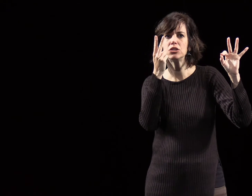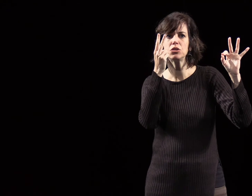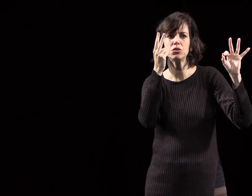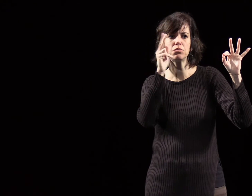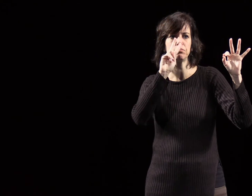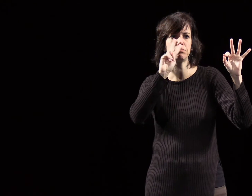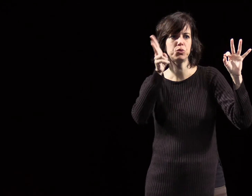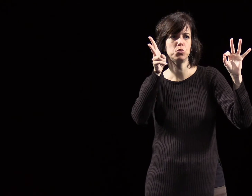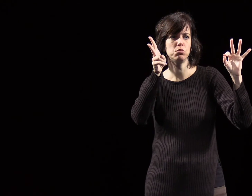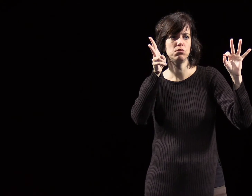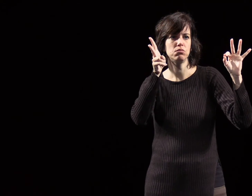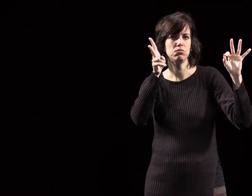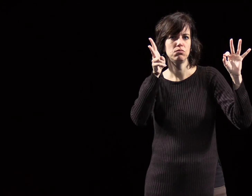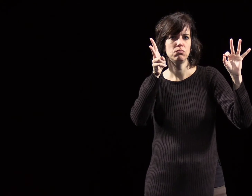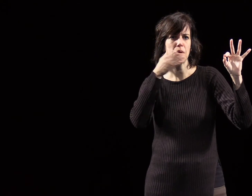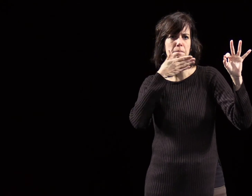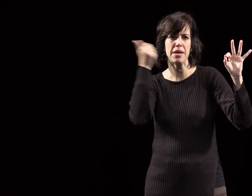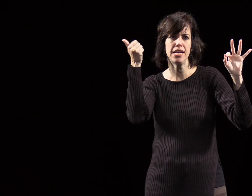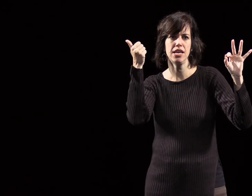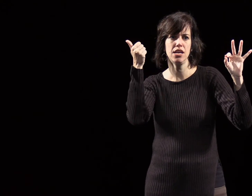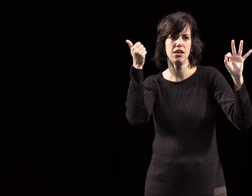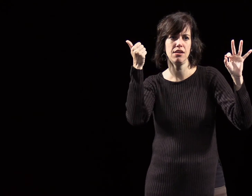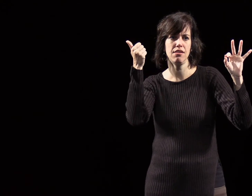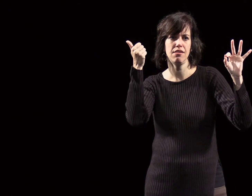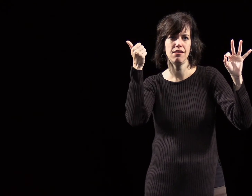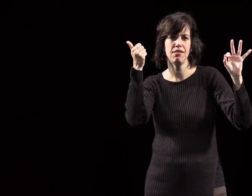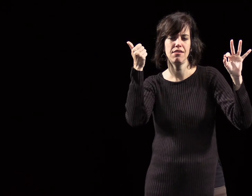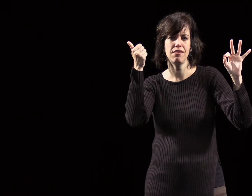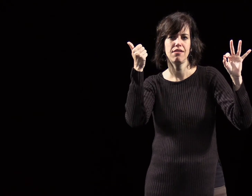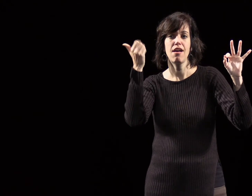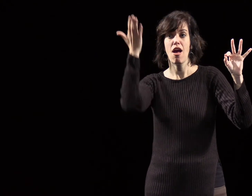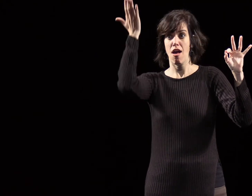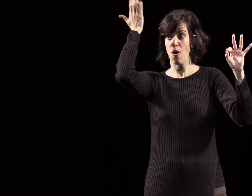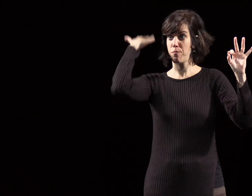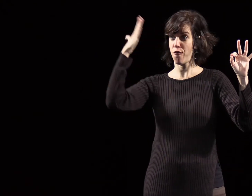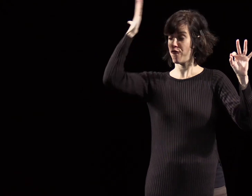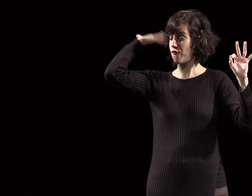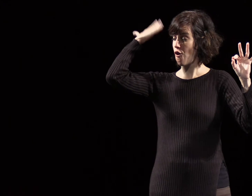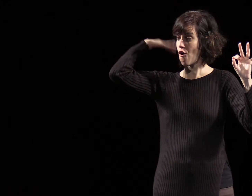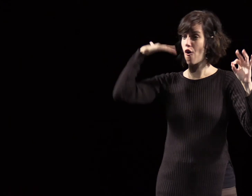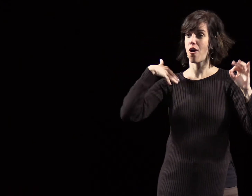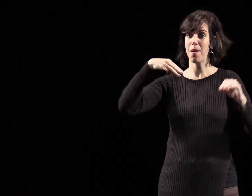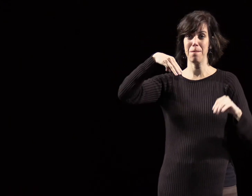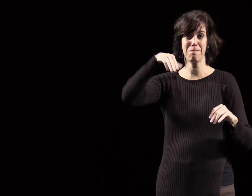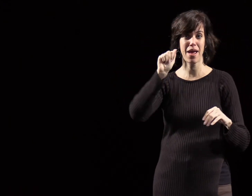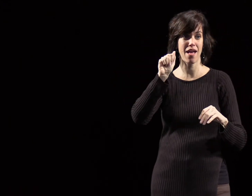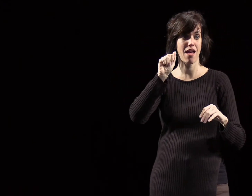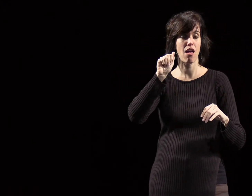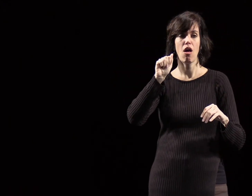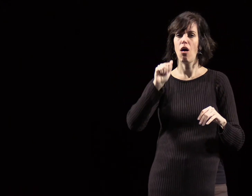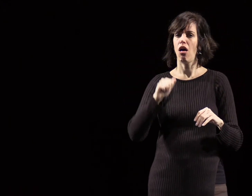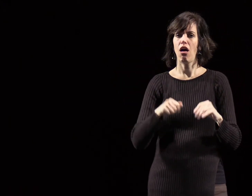It's kind of like punctuation in writing, like having a comma or period,